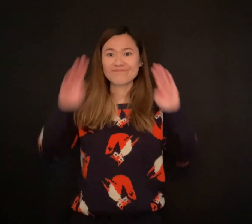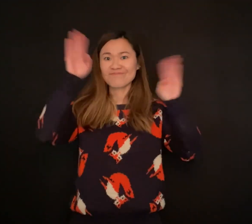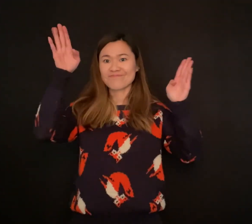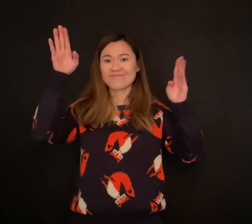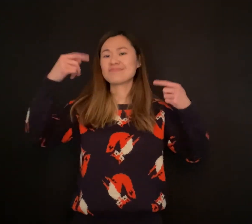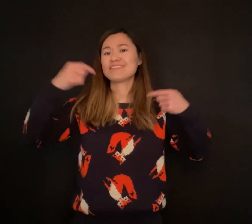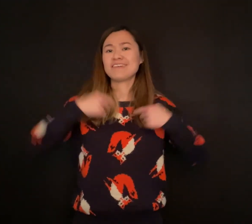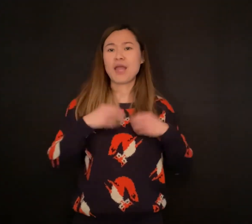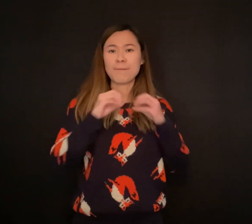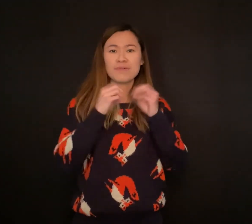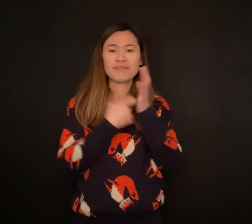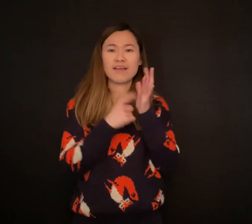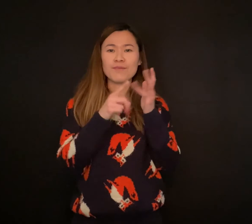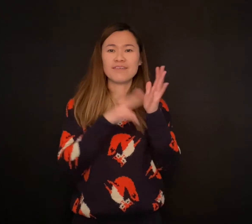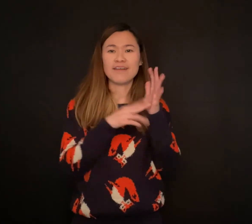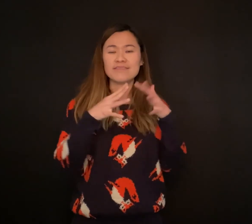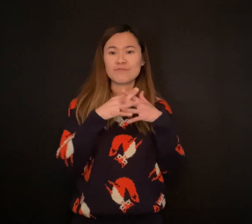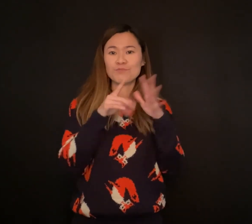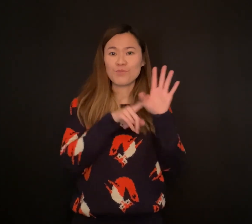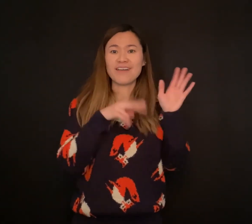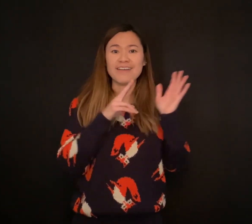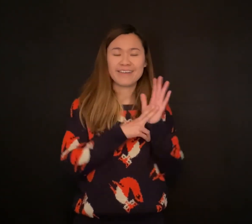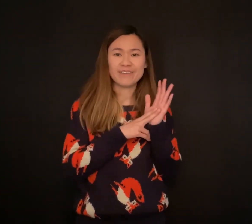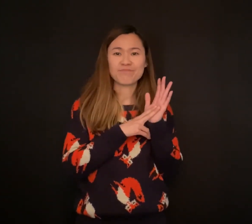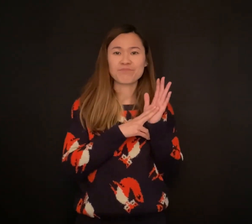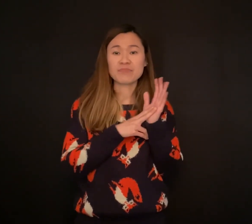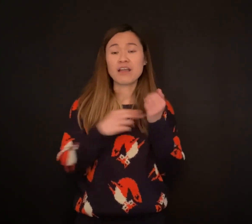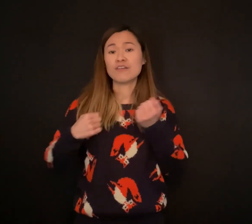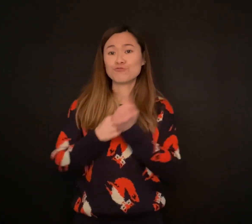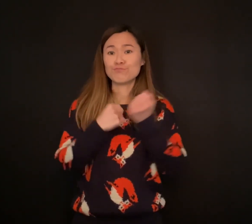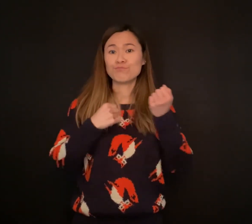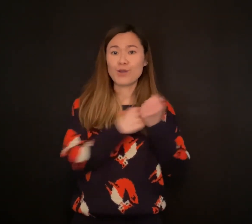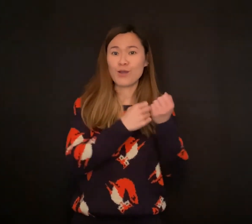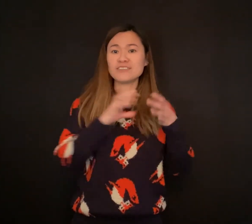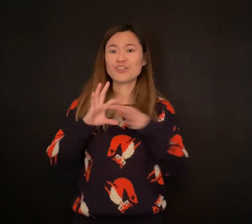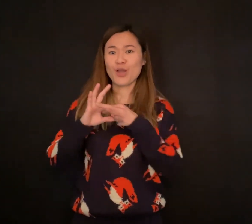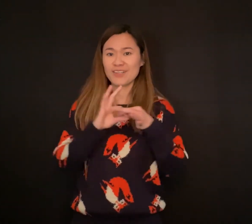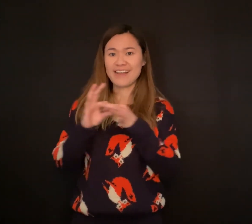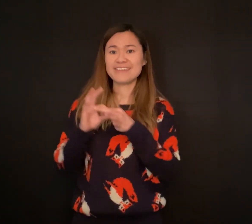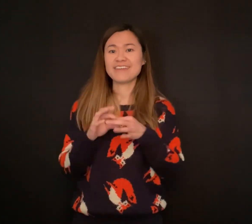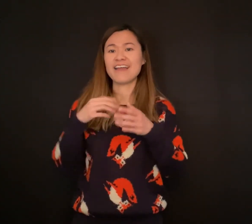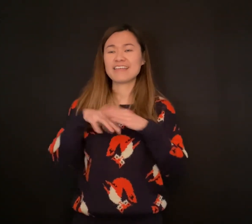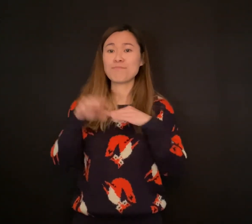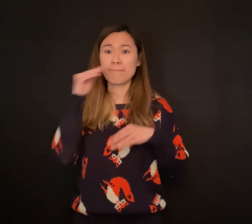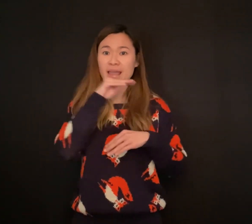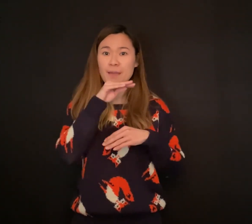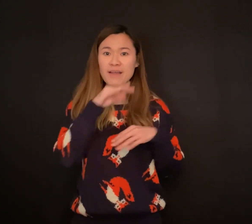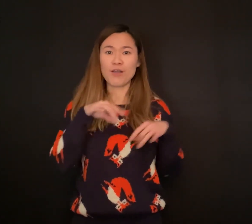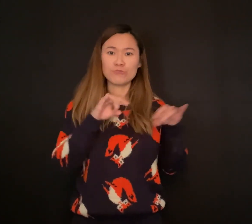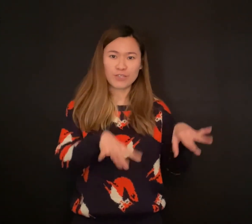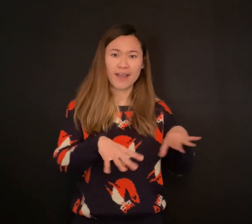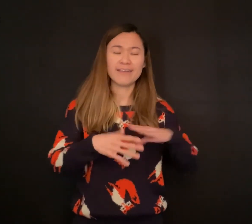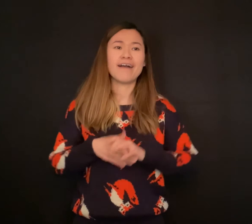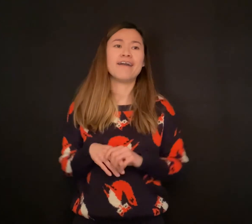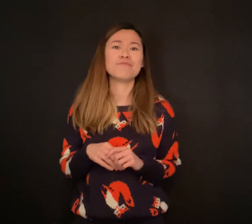Hello, I'm Brownyn. I'm a Support Coordinator in Melbourne, Australia.